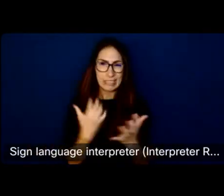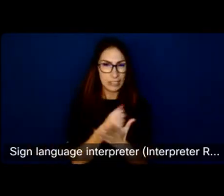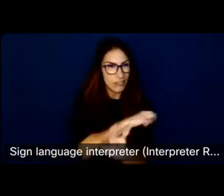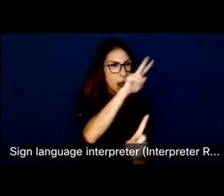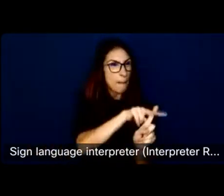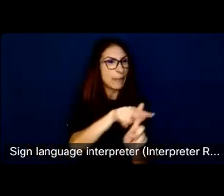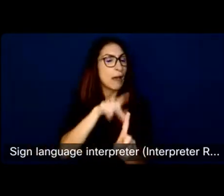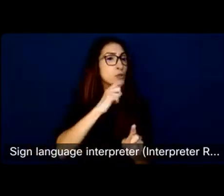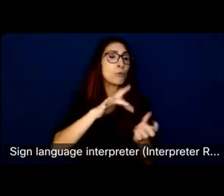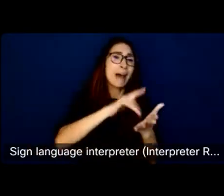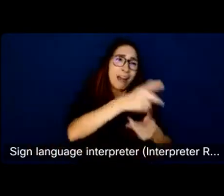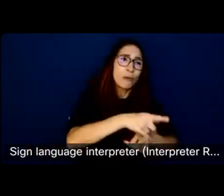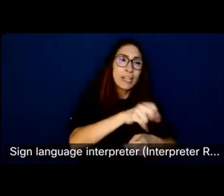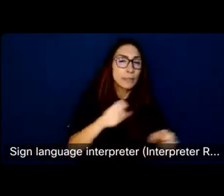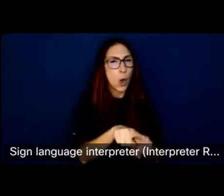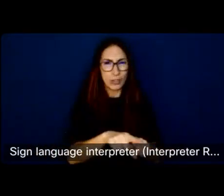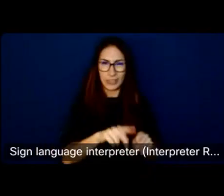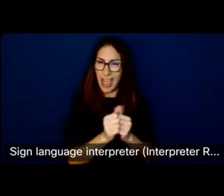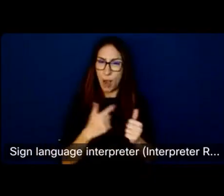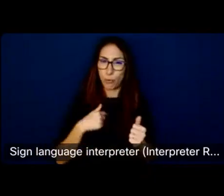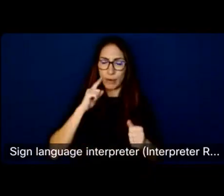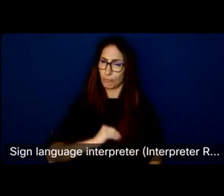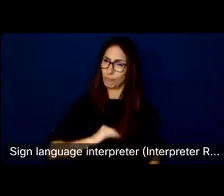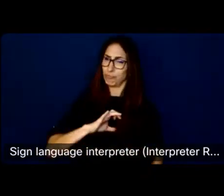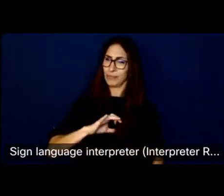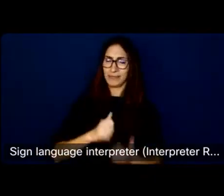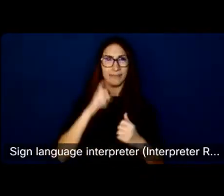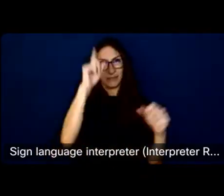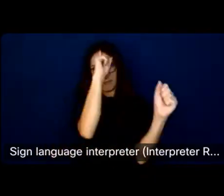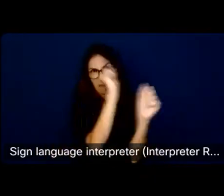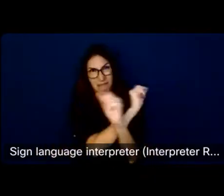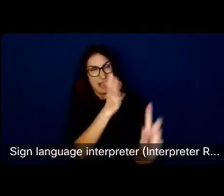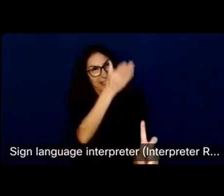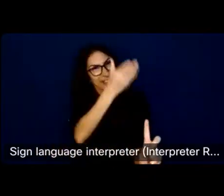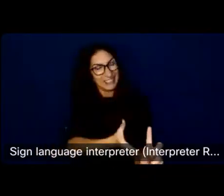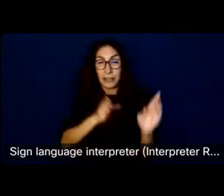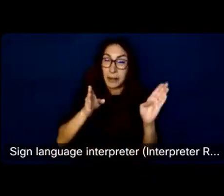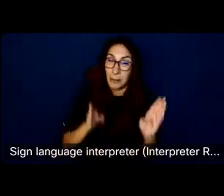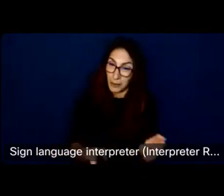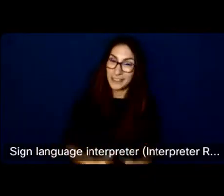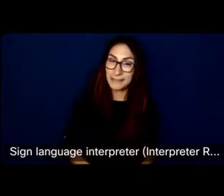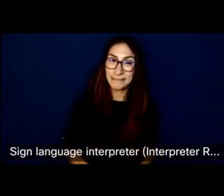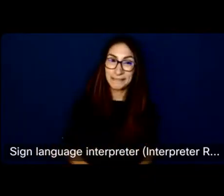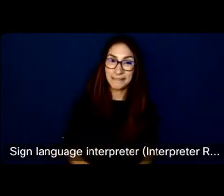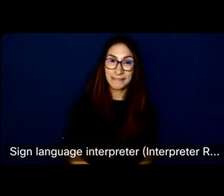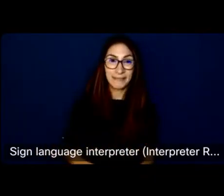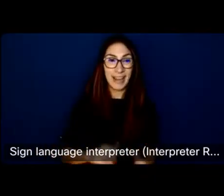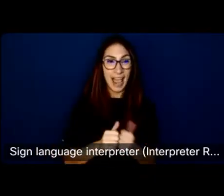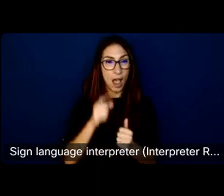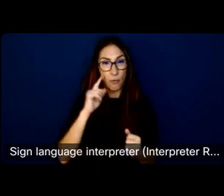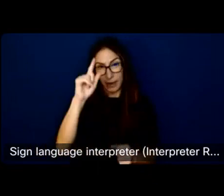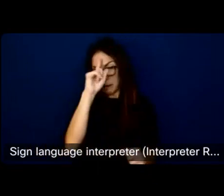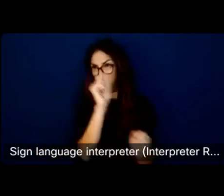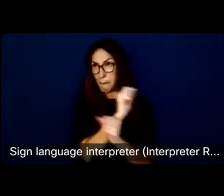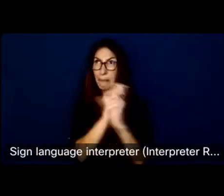ourselves. Feel about ourselves impacts how we feel .